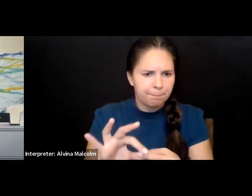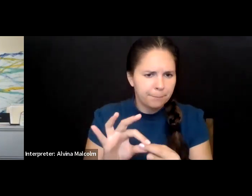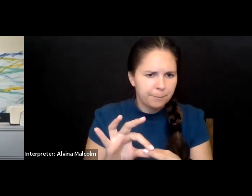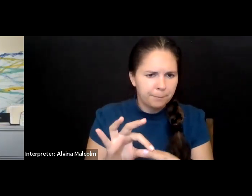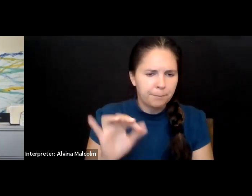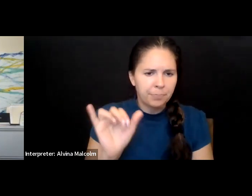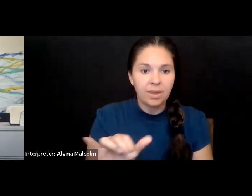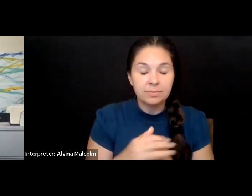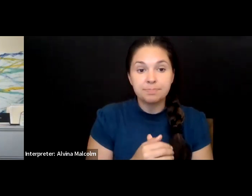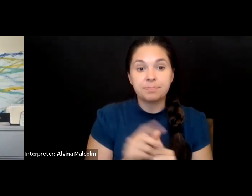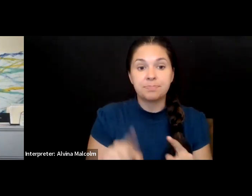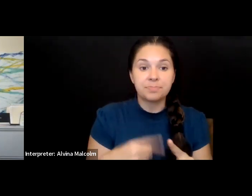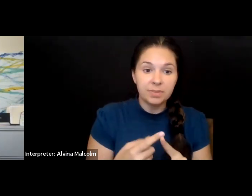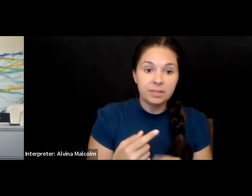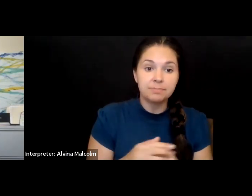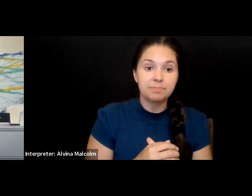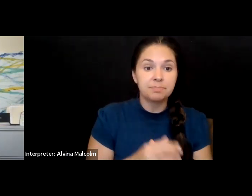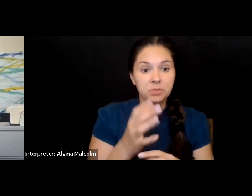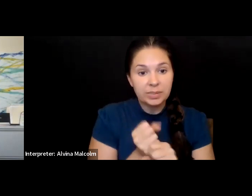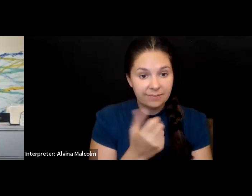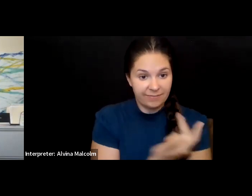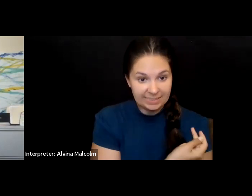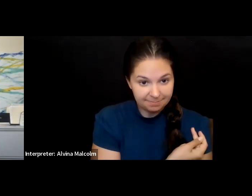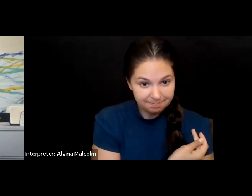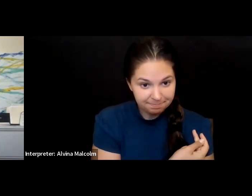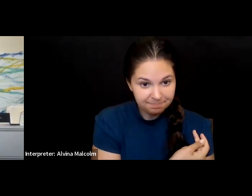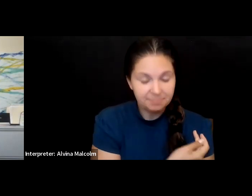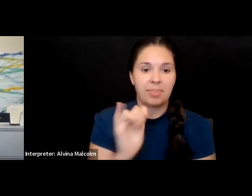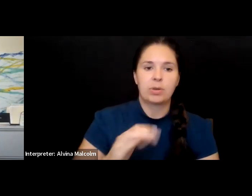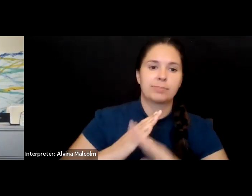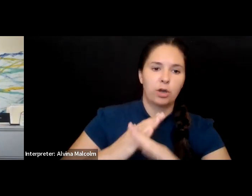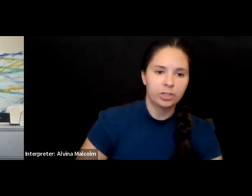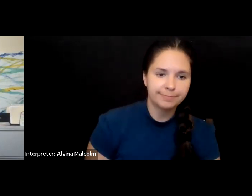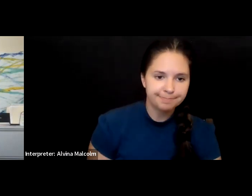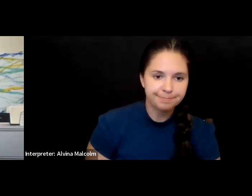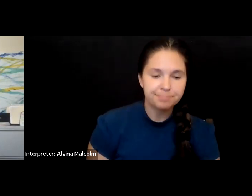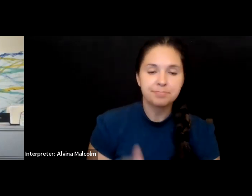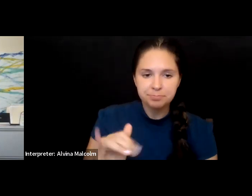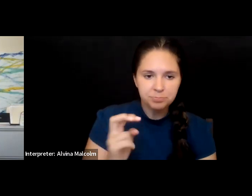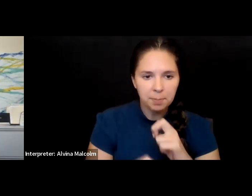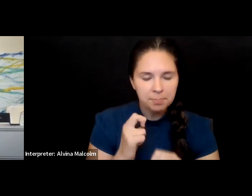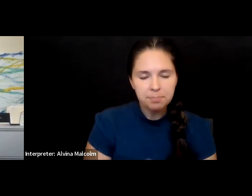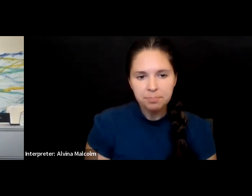appointments weren't being missed, that we were able to work with them on that.